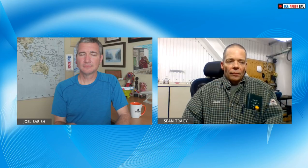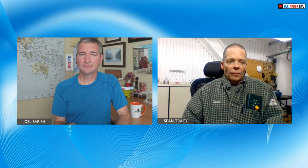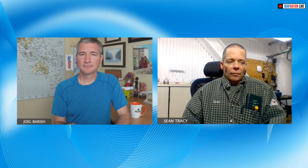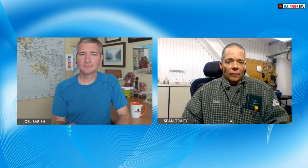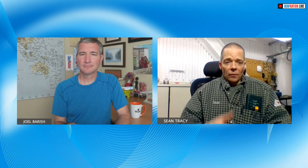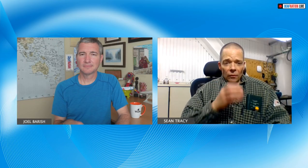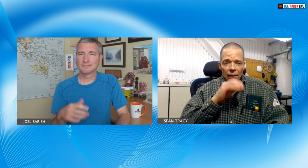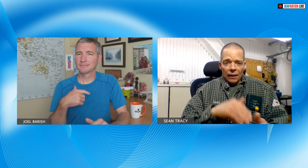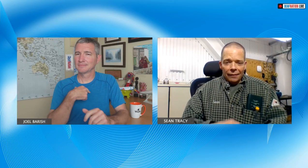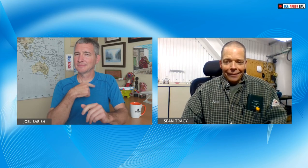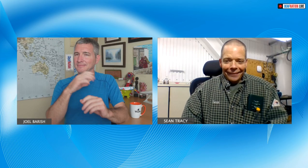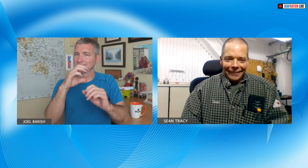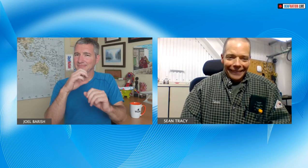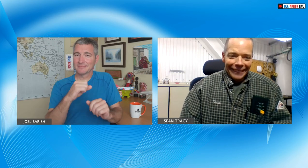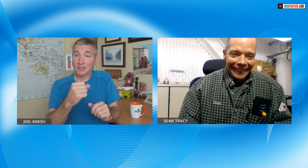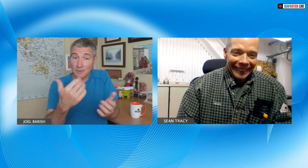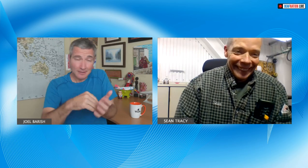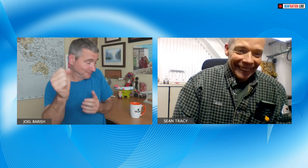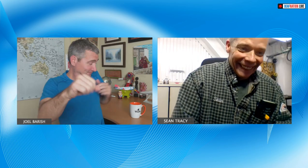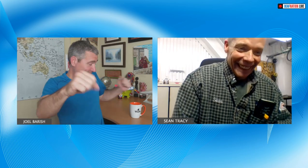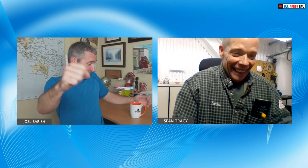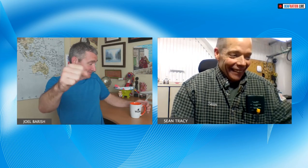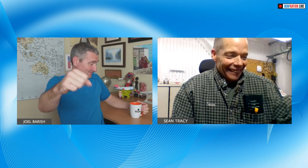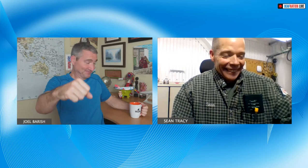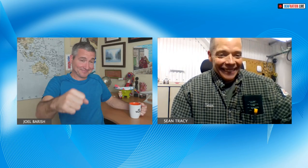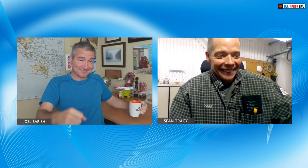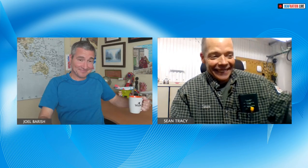Want to take a drink again? Sure!